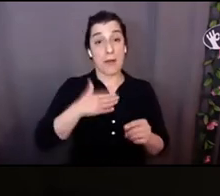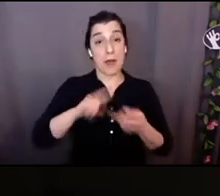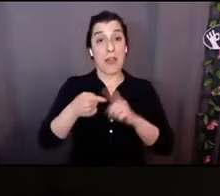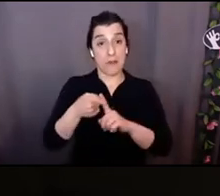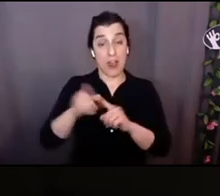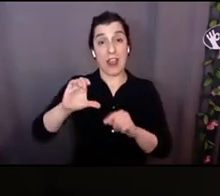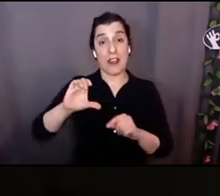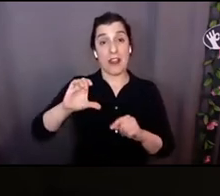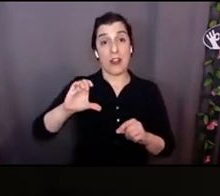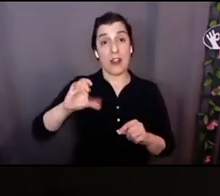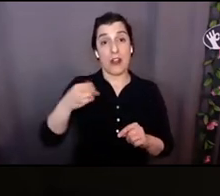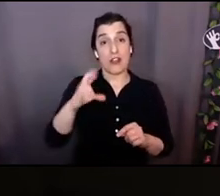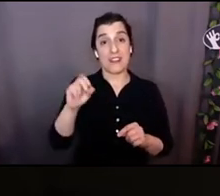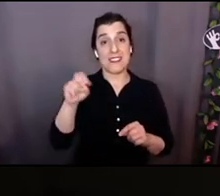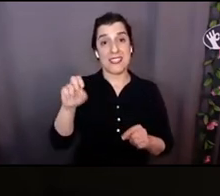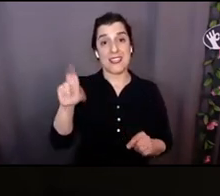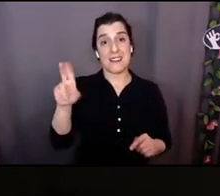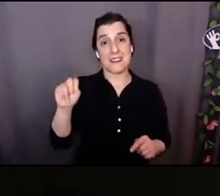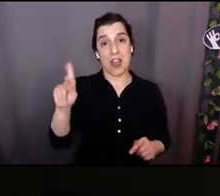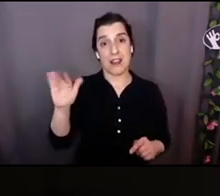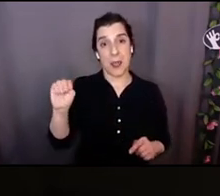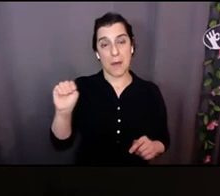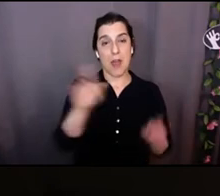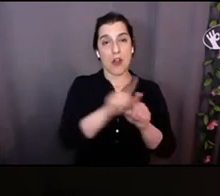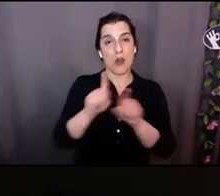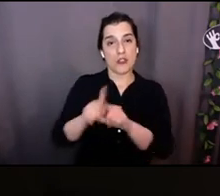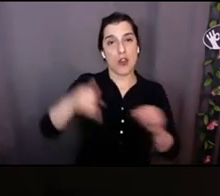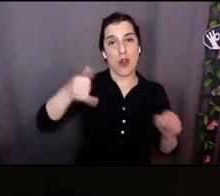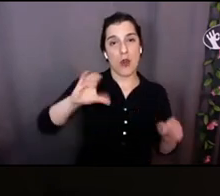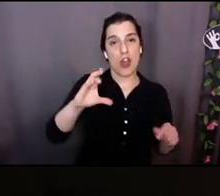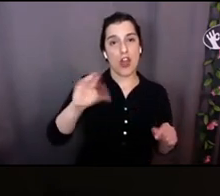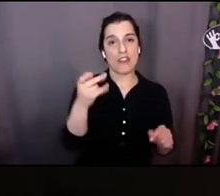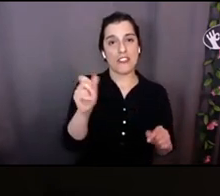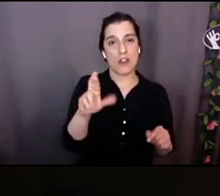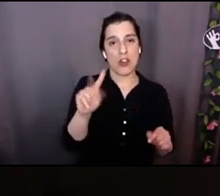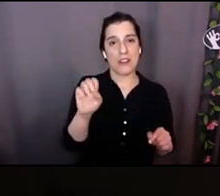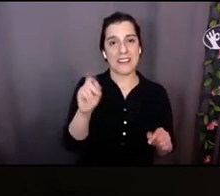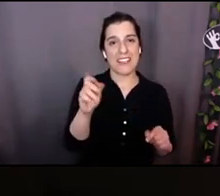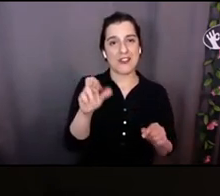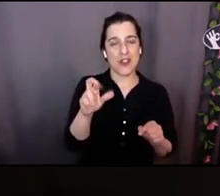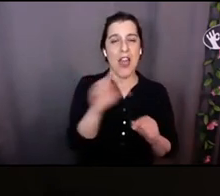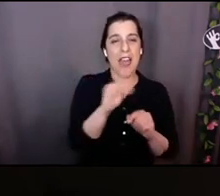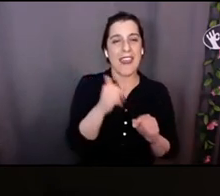death and they have this tiny blog called a family vocabulary. And they're just inventing new languages as,